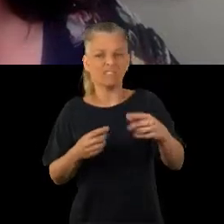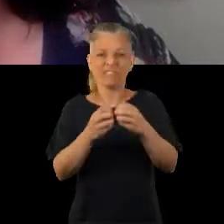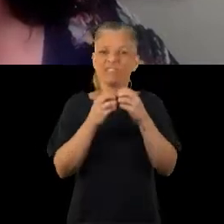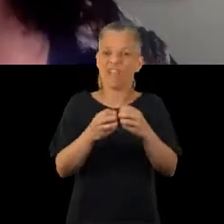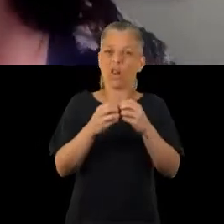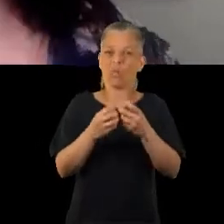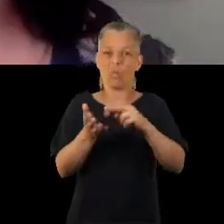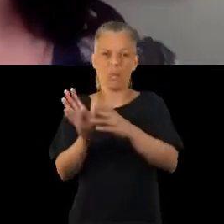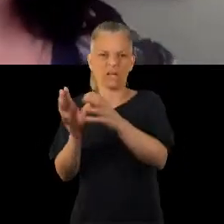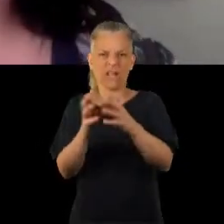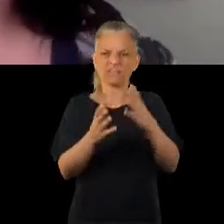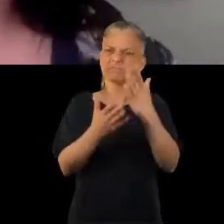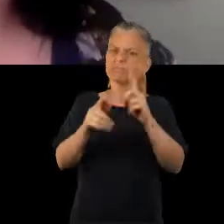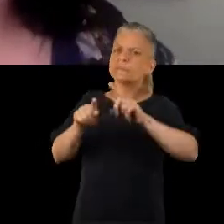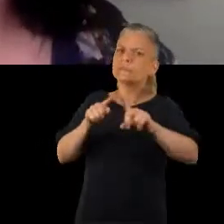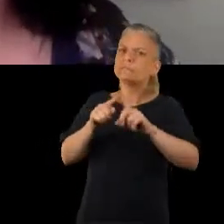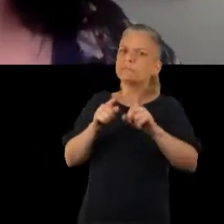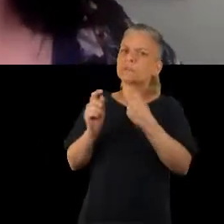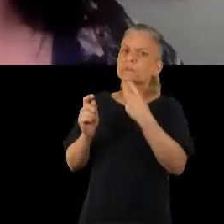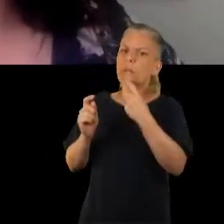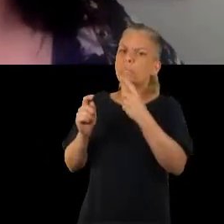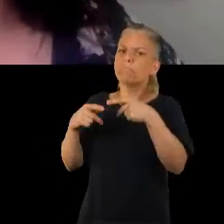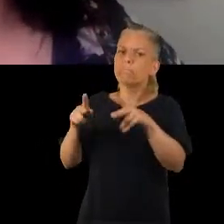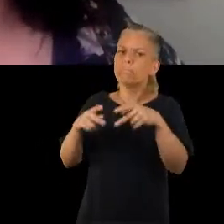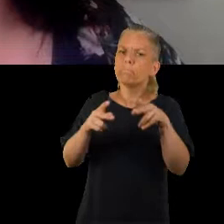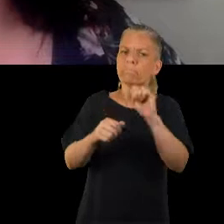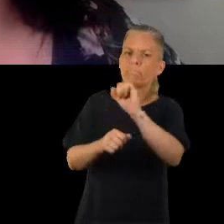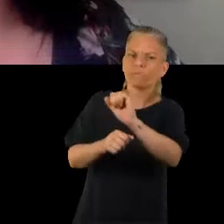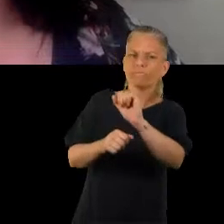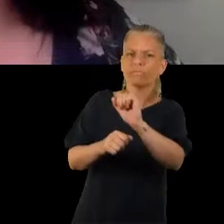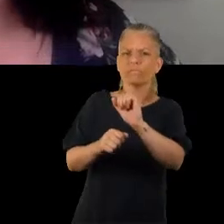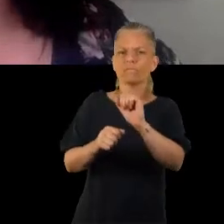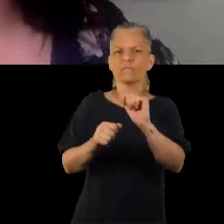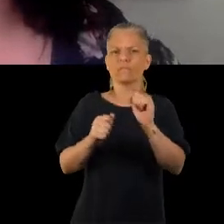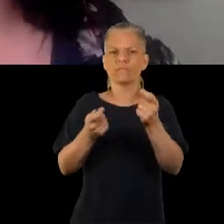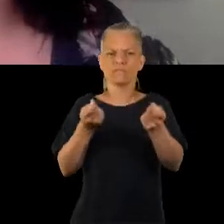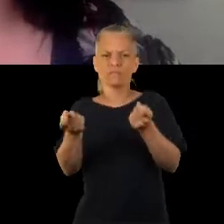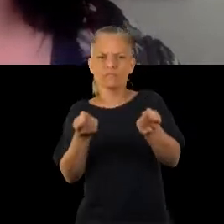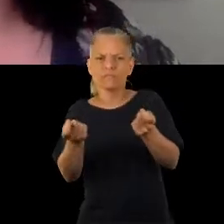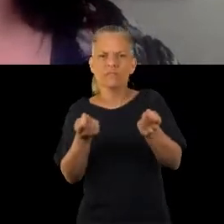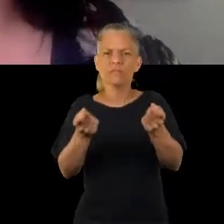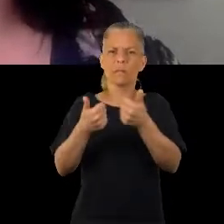that can be considered. Now I know Peer Hub runs peer training and also delivers peer networks